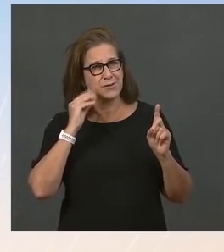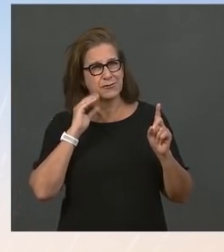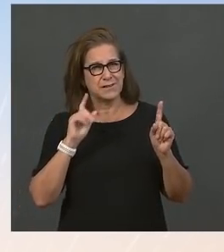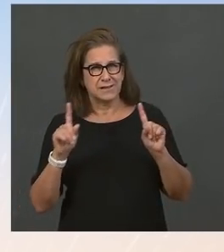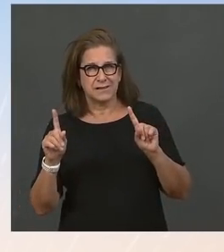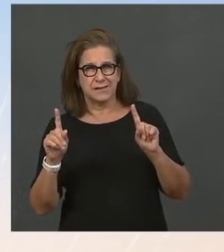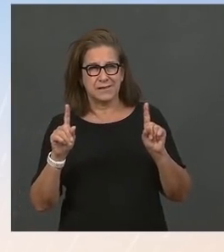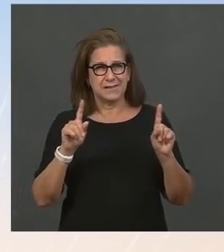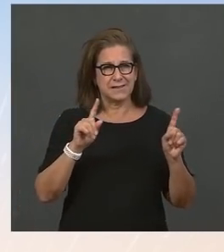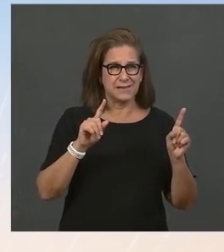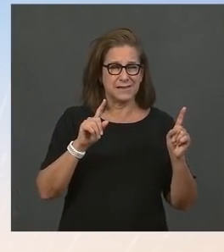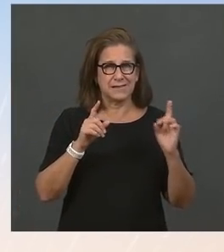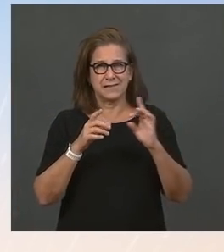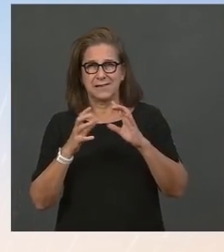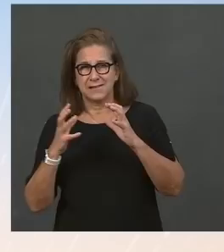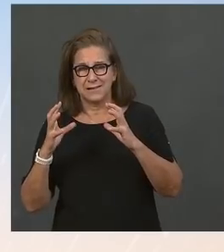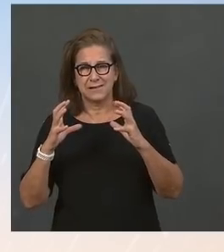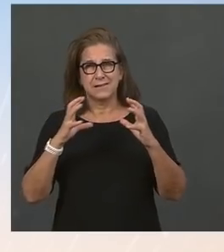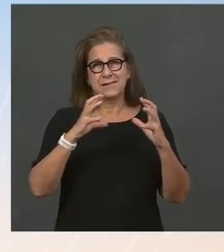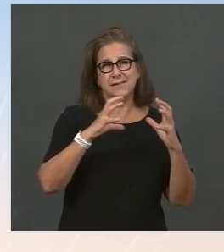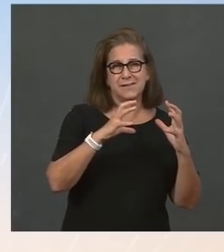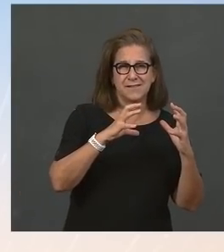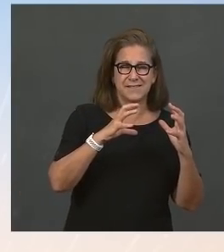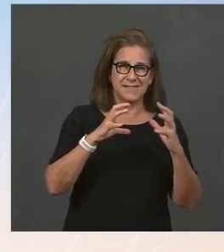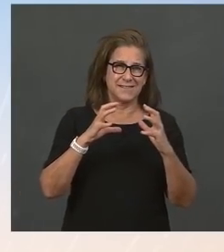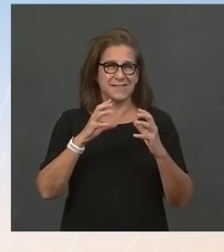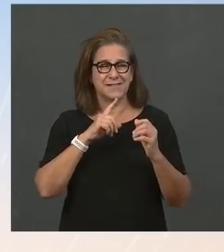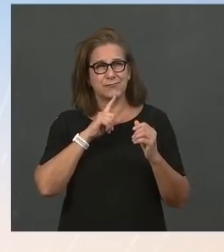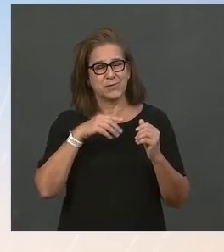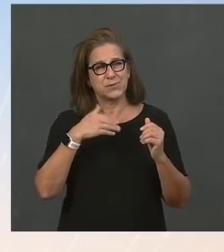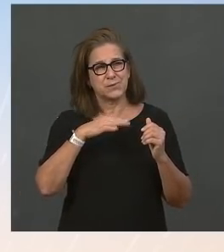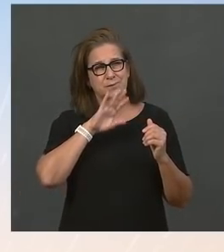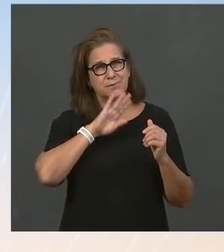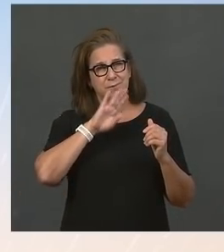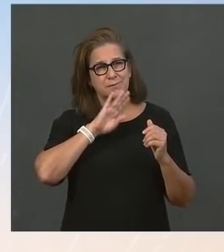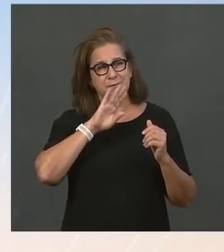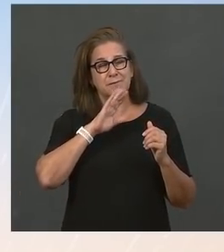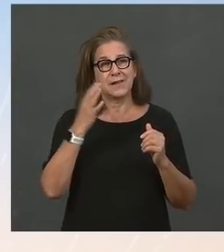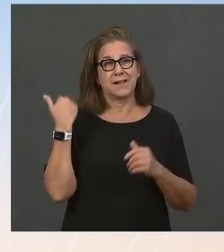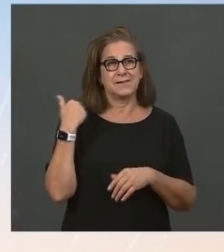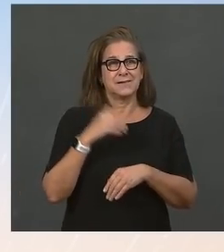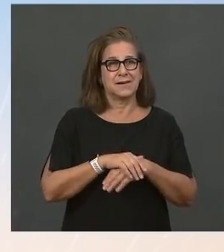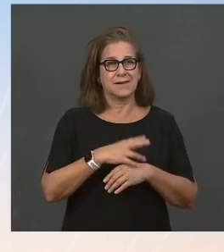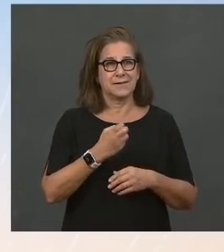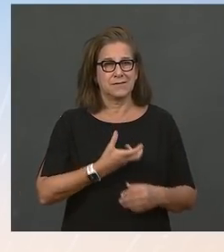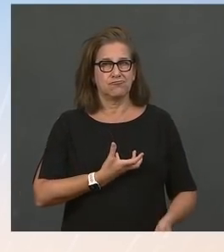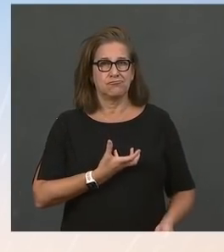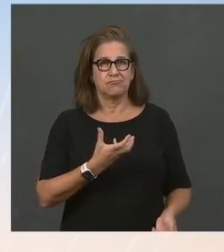And I think what you saw reflected last night is his view that, in light of the tax on our democracy,